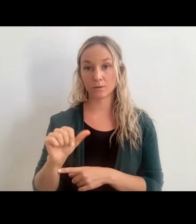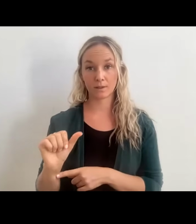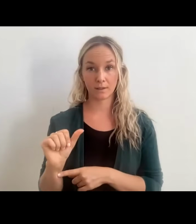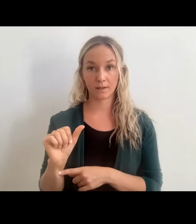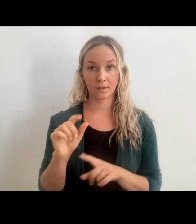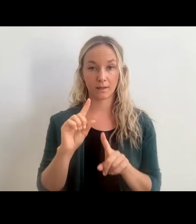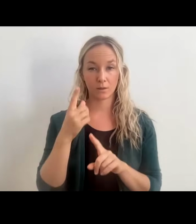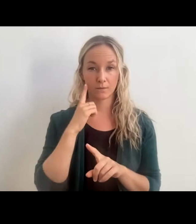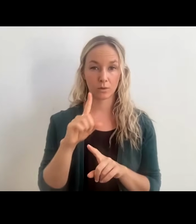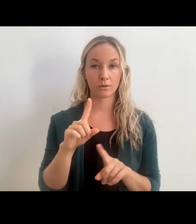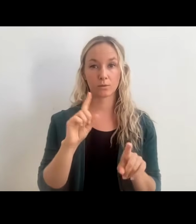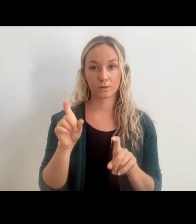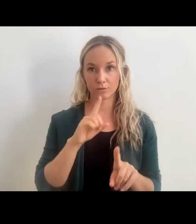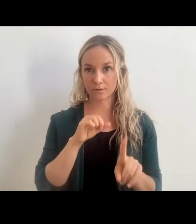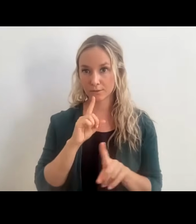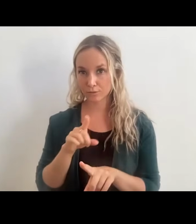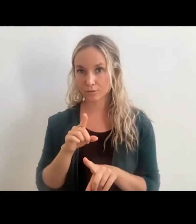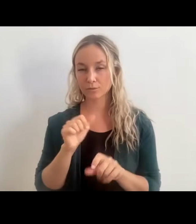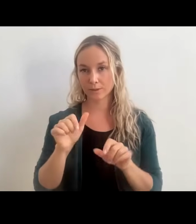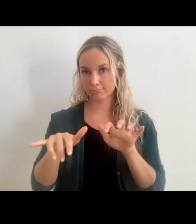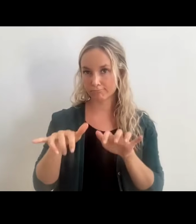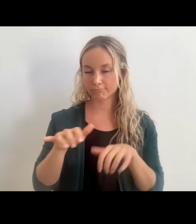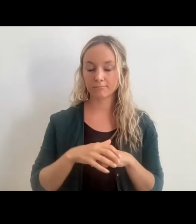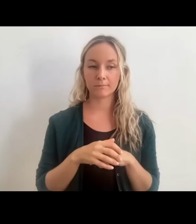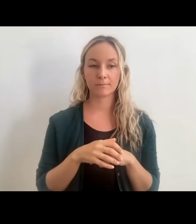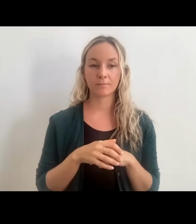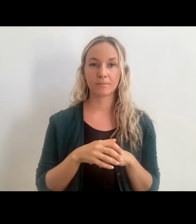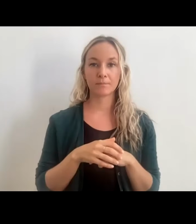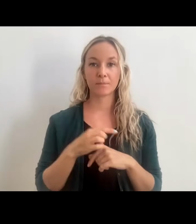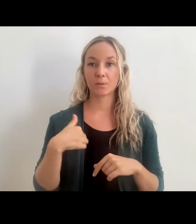Herrion from Division of Human Rights, John's going to be